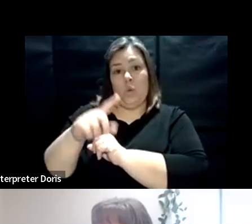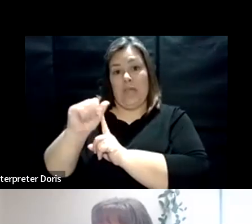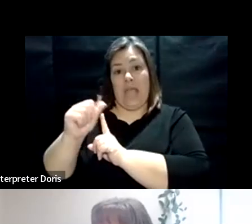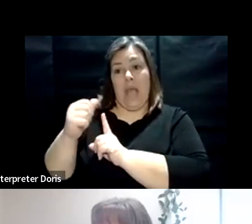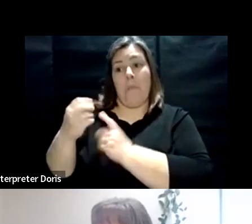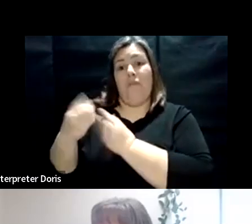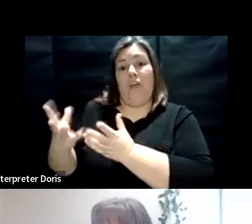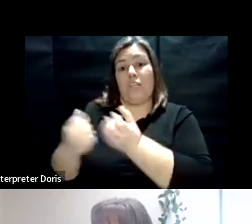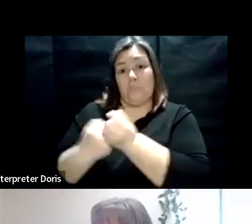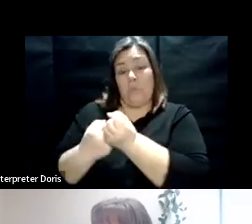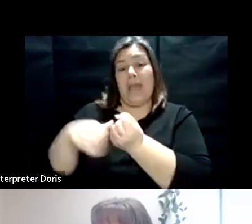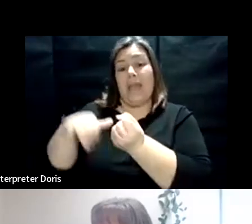And that is step up from person centeredso person centered the way I look at person centered is it's okay p.m. but we really are trying to aim for consumer control where consumer leading meetings and they are telling you exactly what they want for themselves.